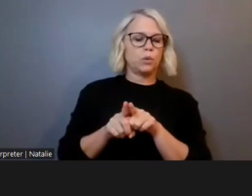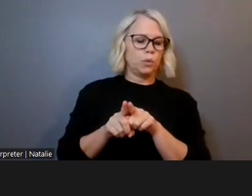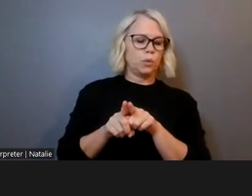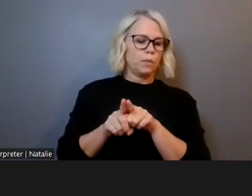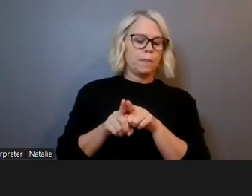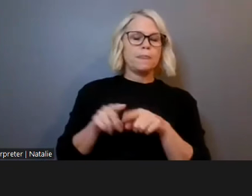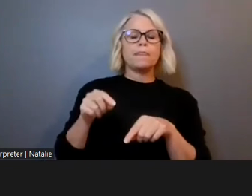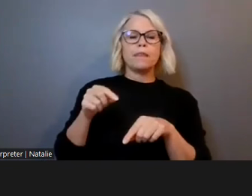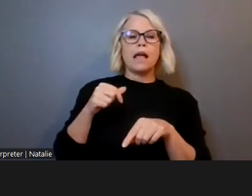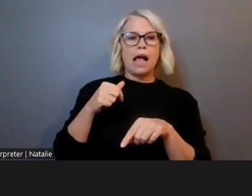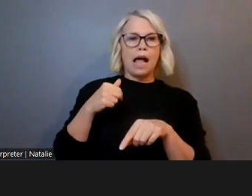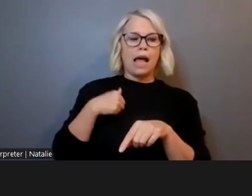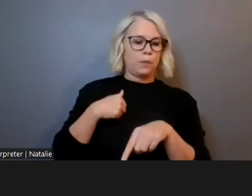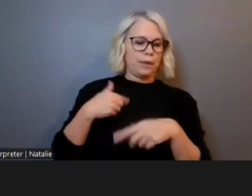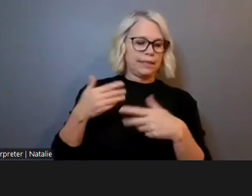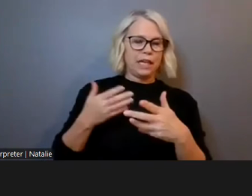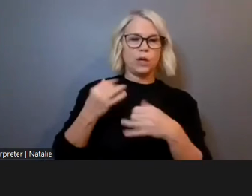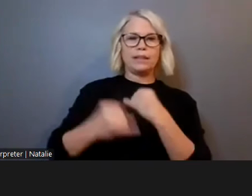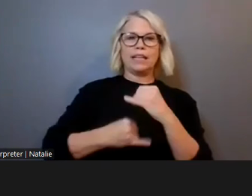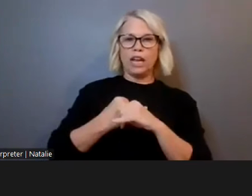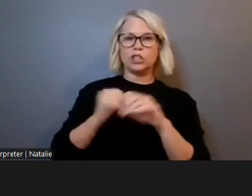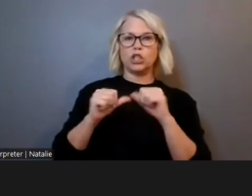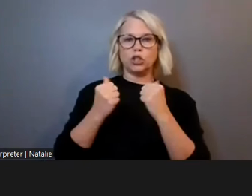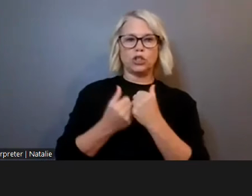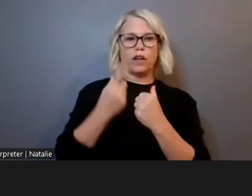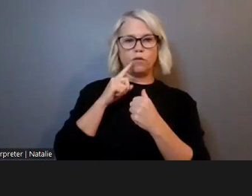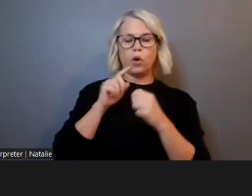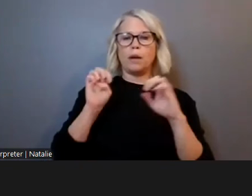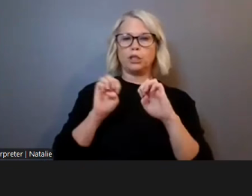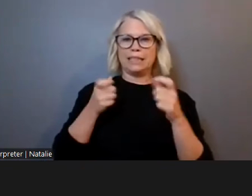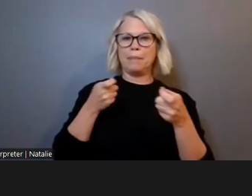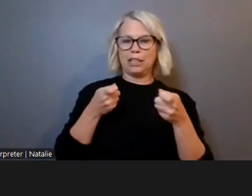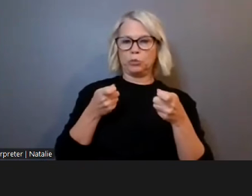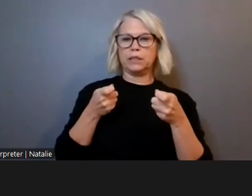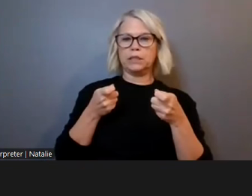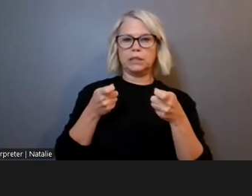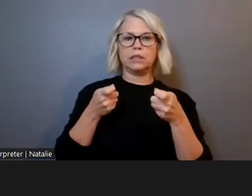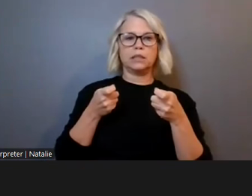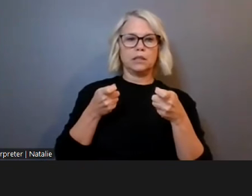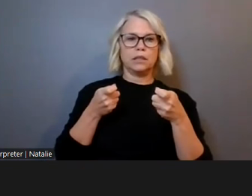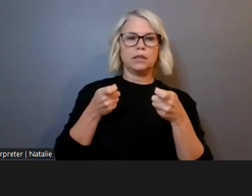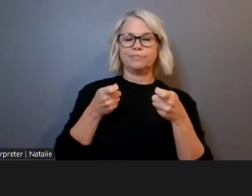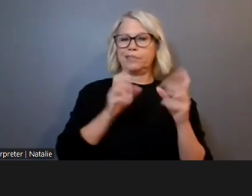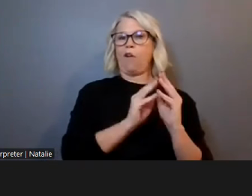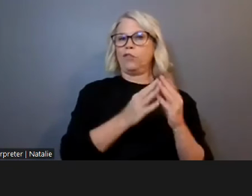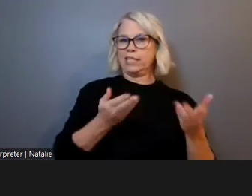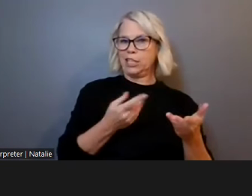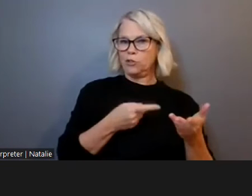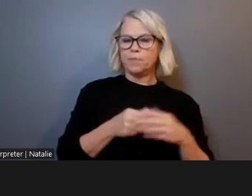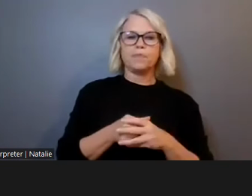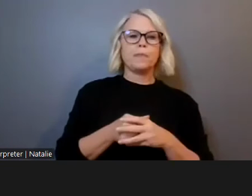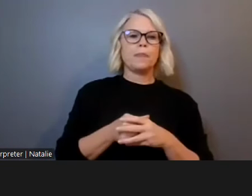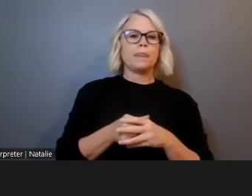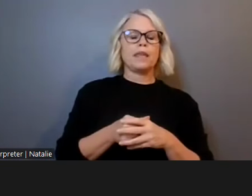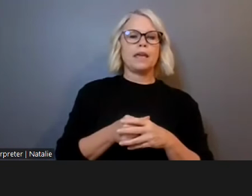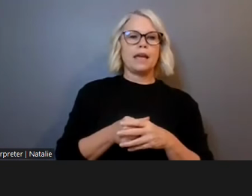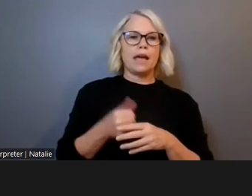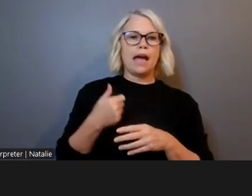I was here at the international Association for management, here, and I was just talking